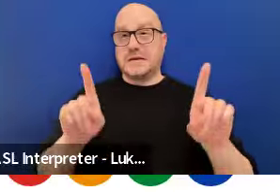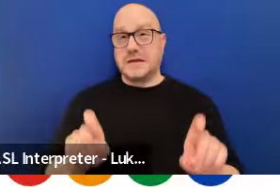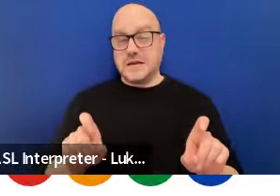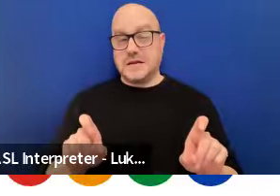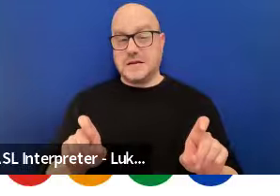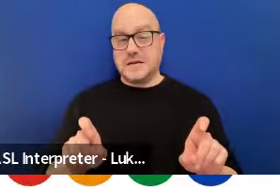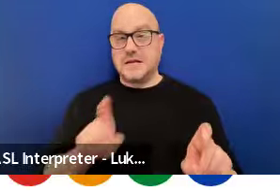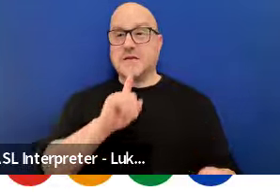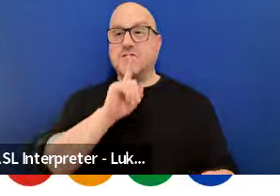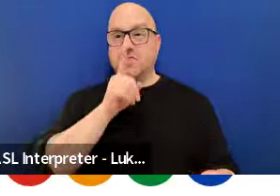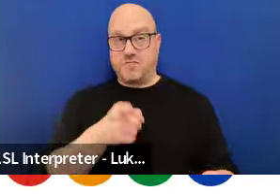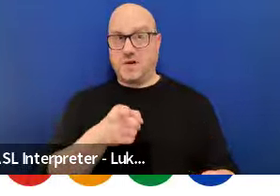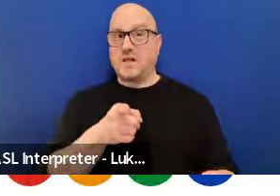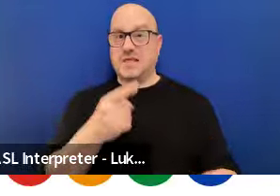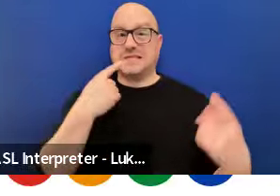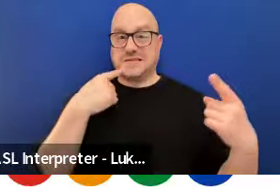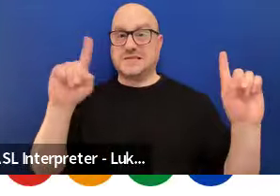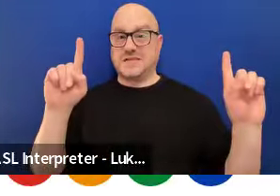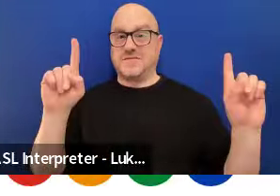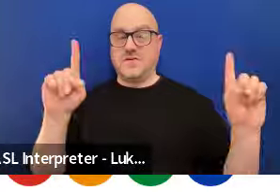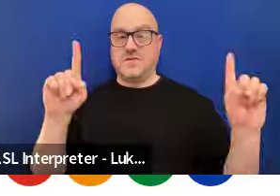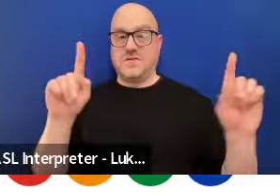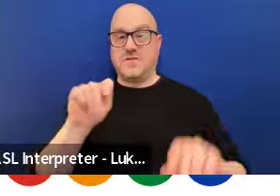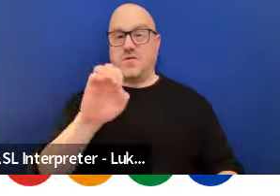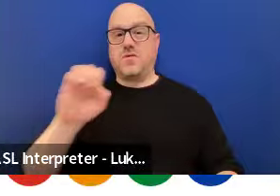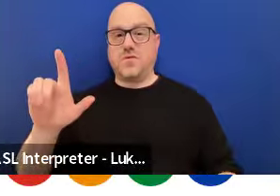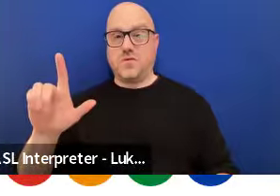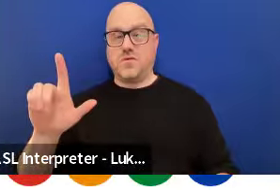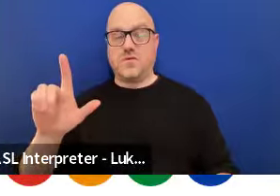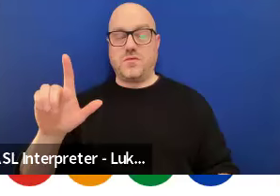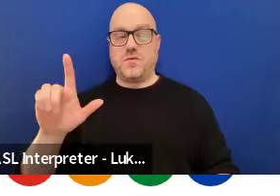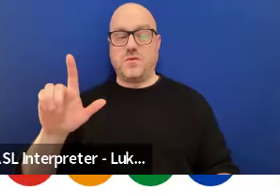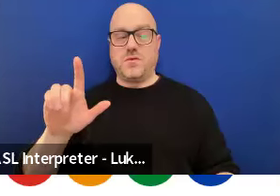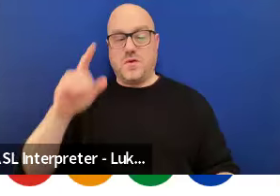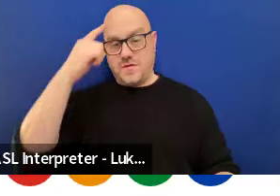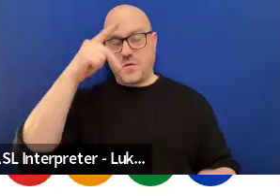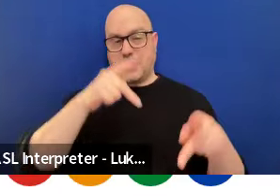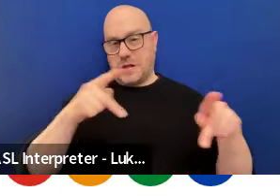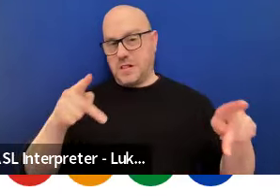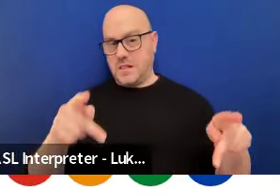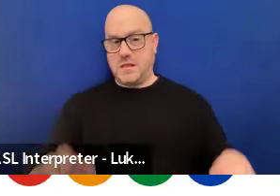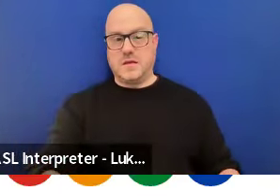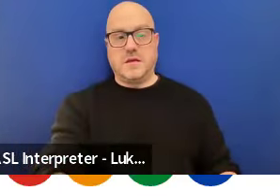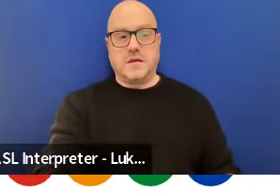AROUND THE ENVIRONMENTS. THE TESTING REVEALED IT WAS HIGHLY SUCCESSFUL TOOL, USEABLE